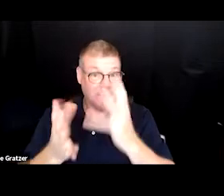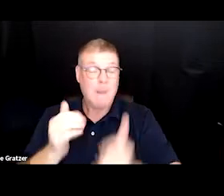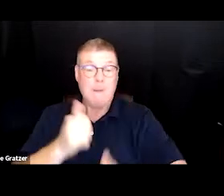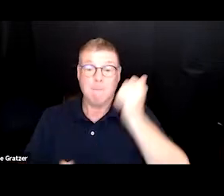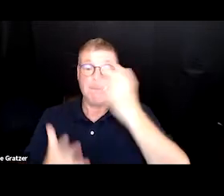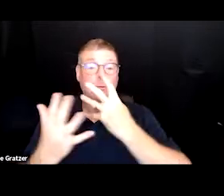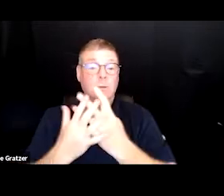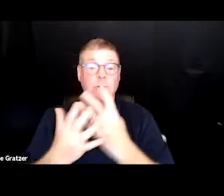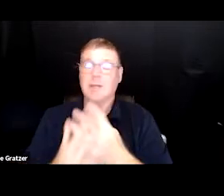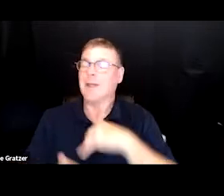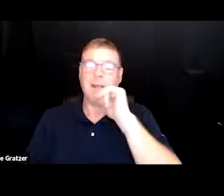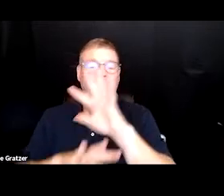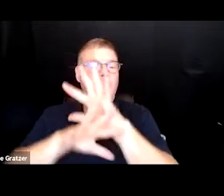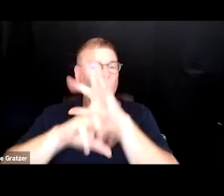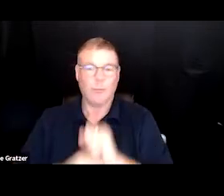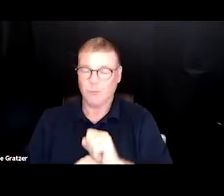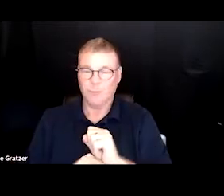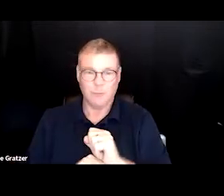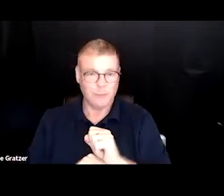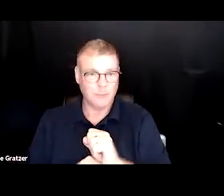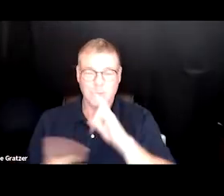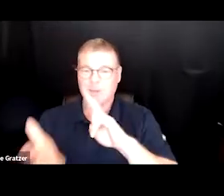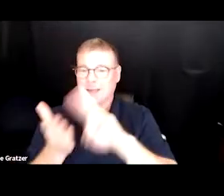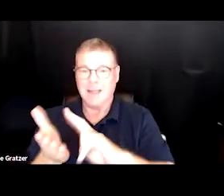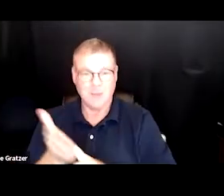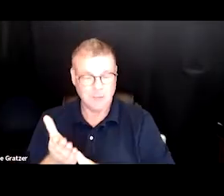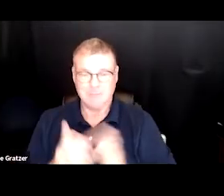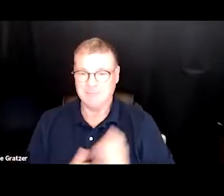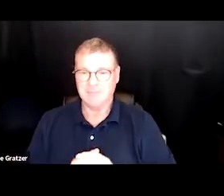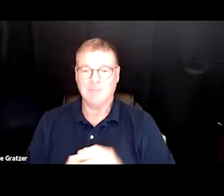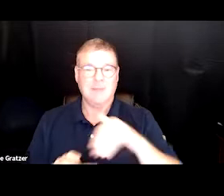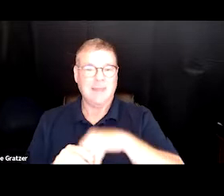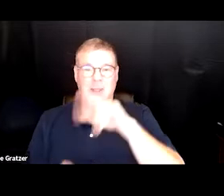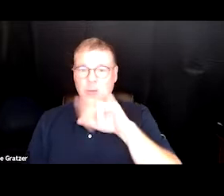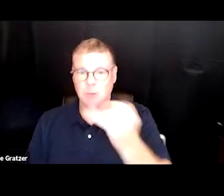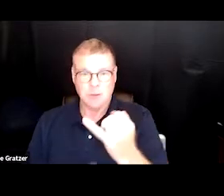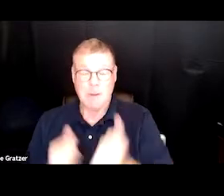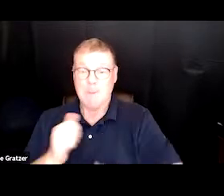are not used to doing individual contracts. In New Jersey, a majority of the jails